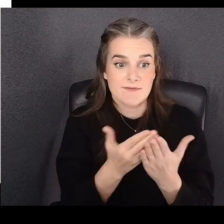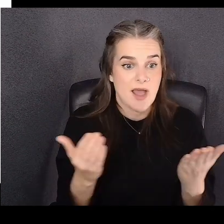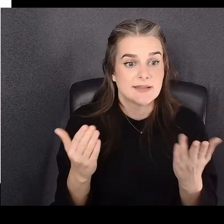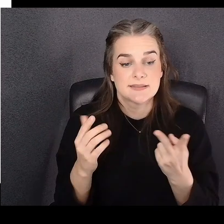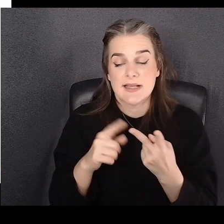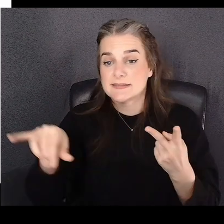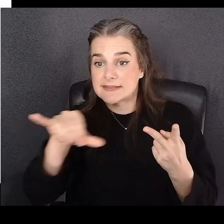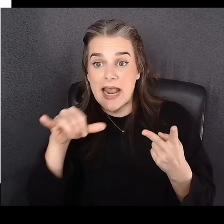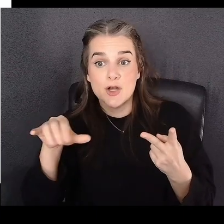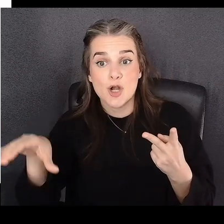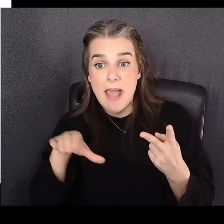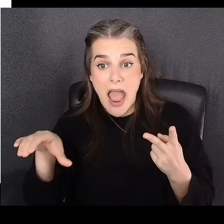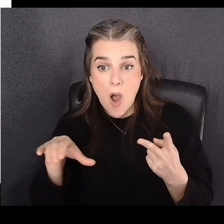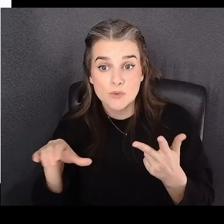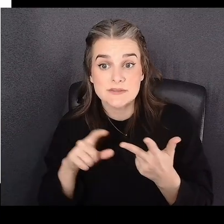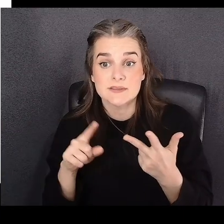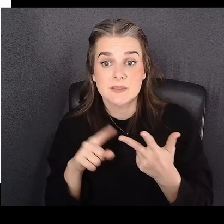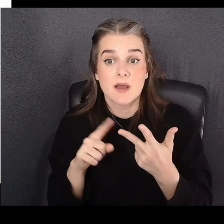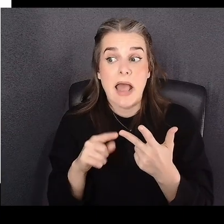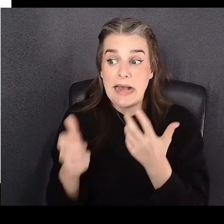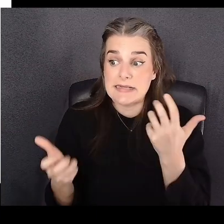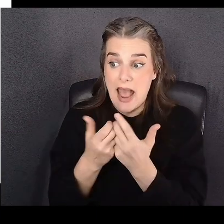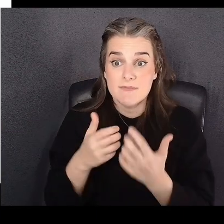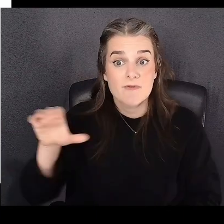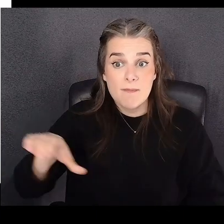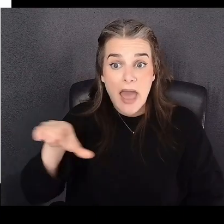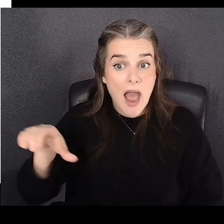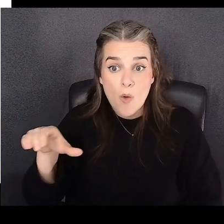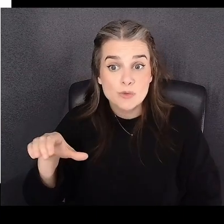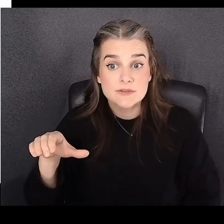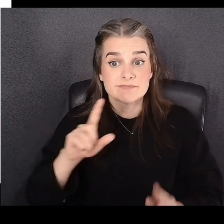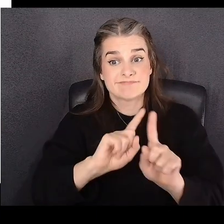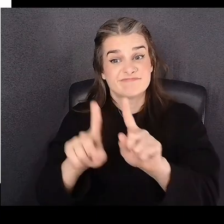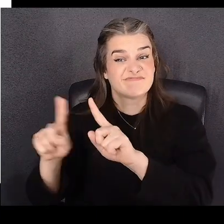It's really allowing everybody to participate, which was really important to us.